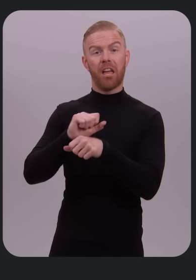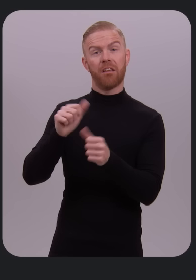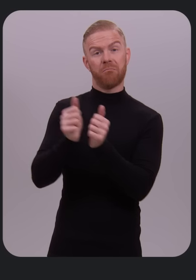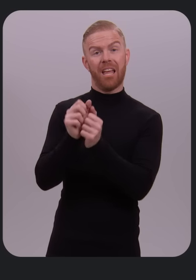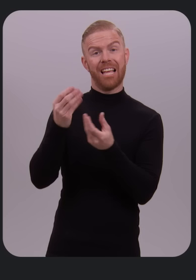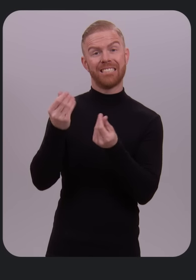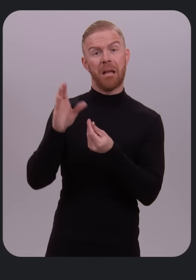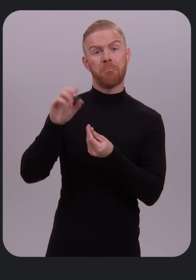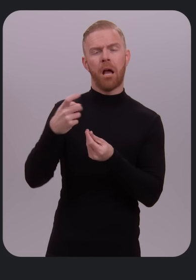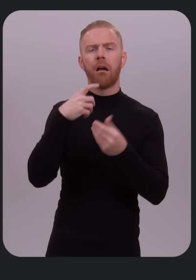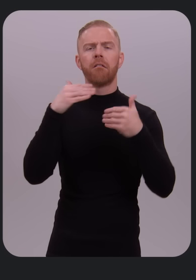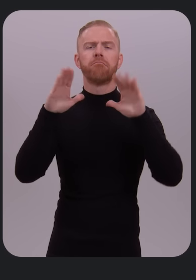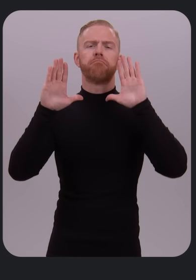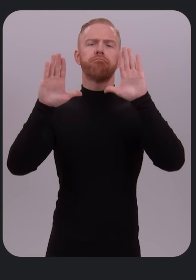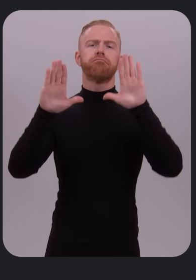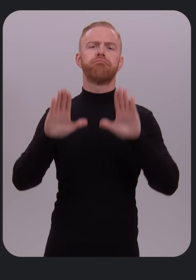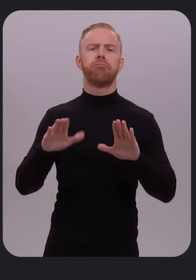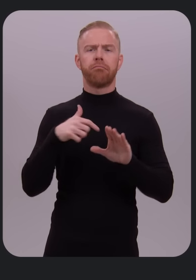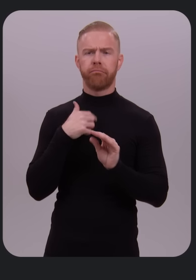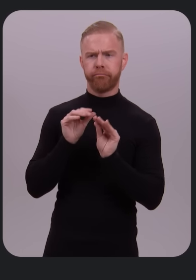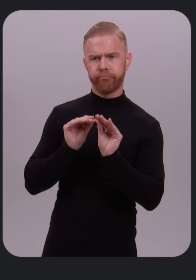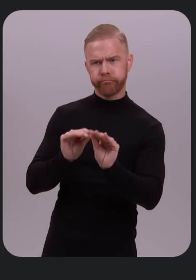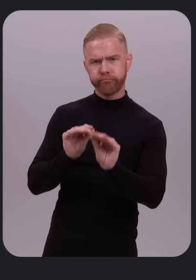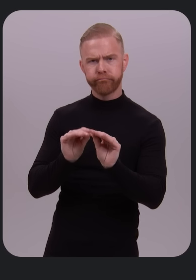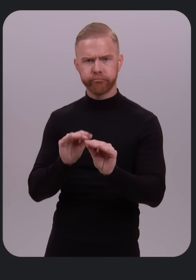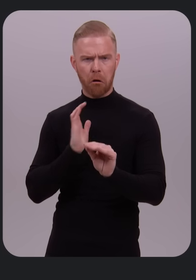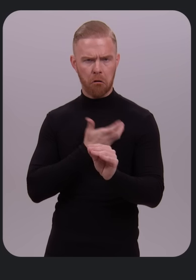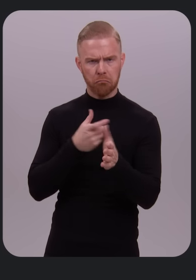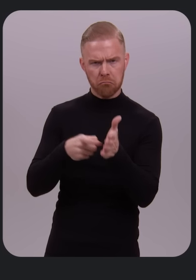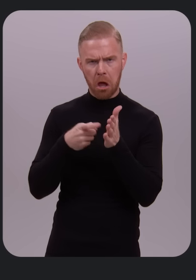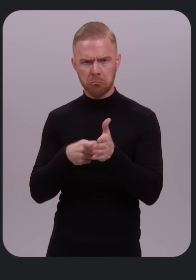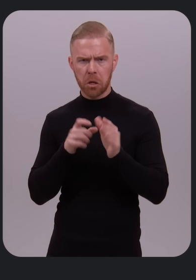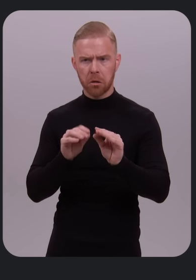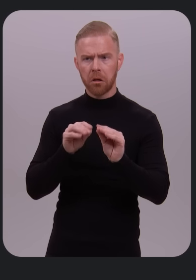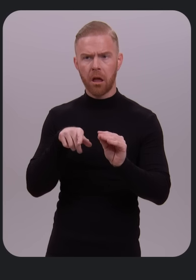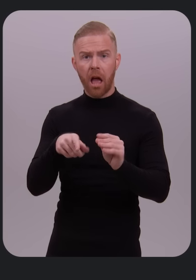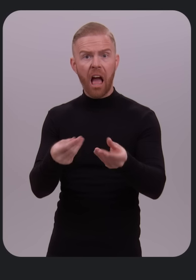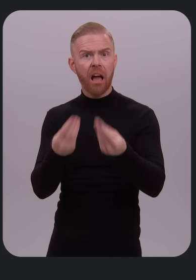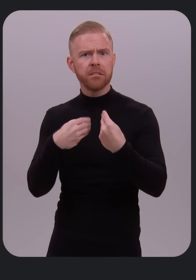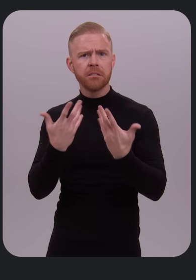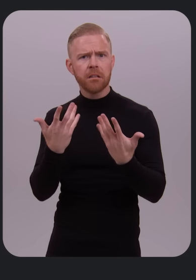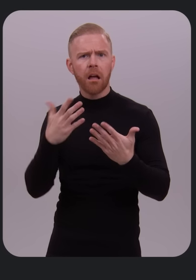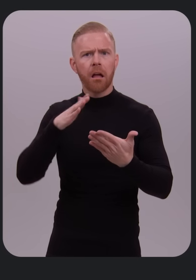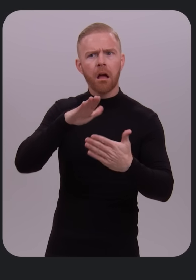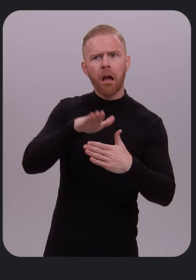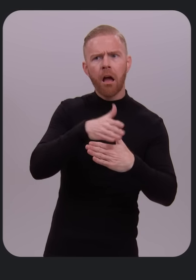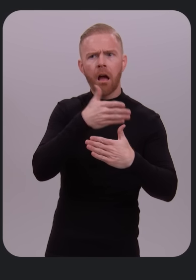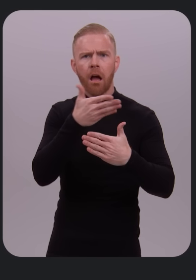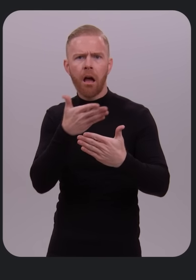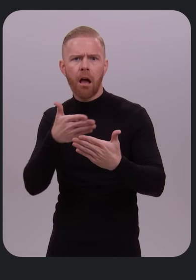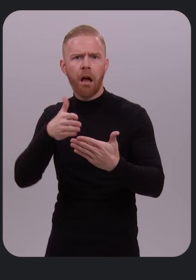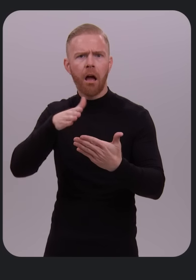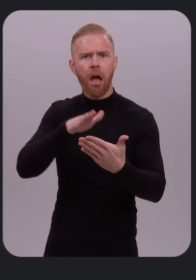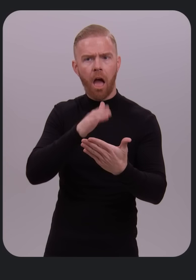We inputted our requirement, and it gave us a bed. We used that bed, and we came up with a song.